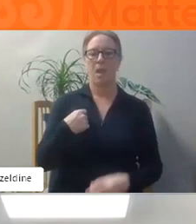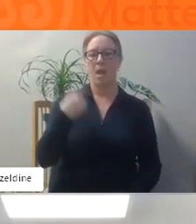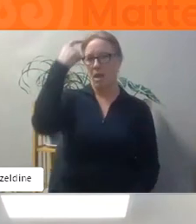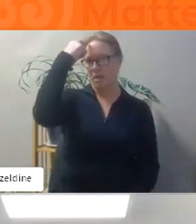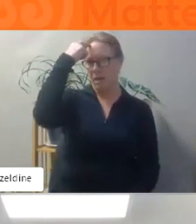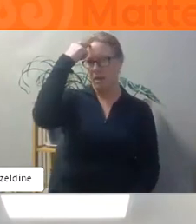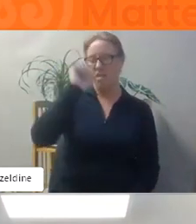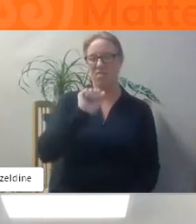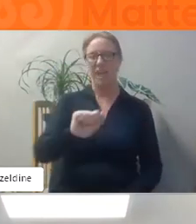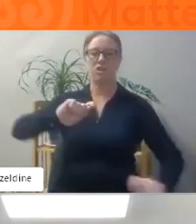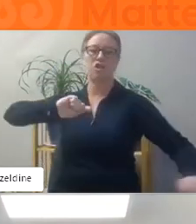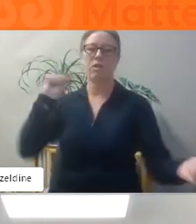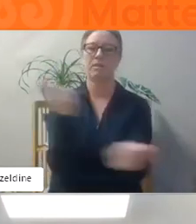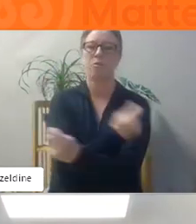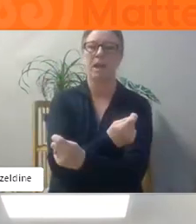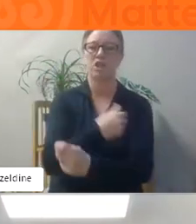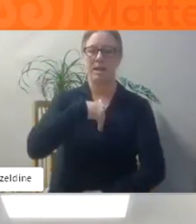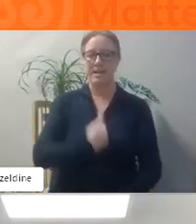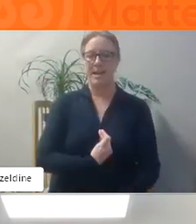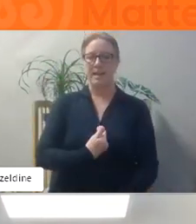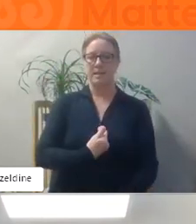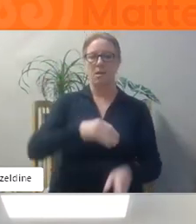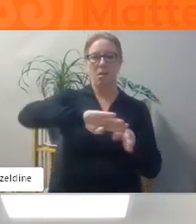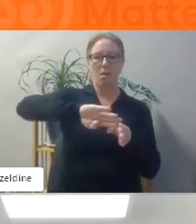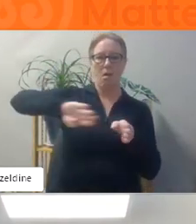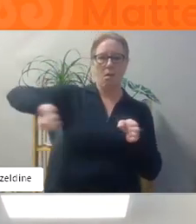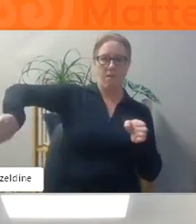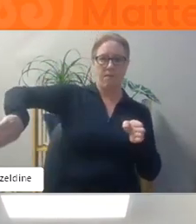the transformation that we need to move away from this one person